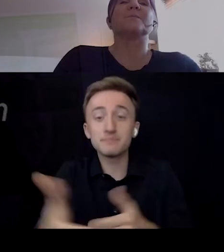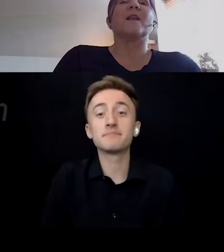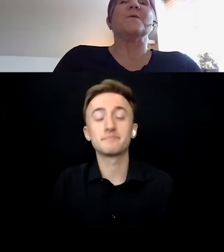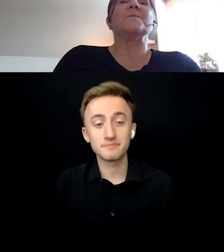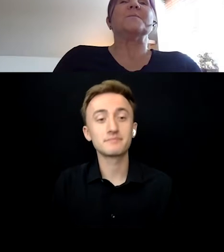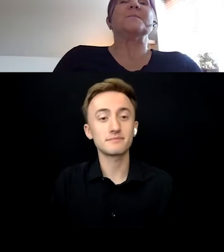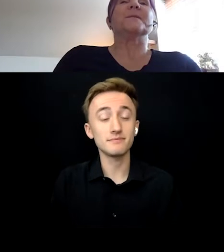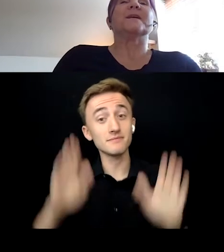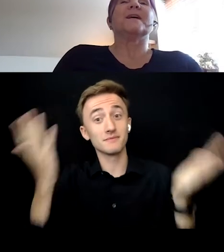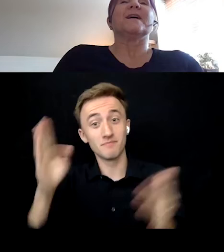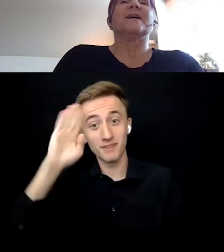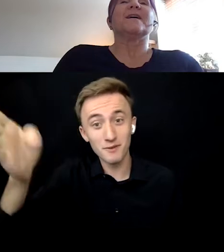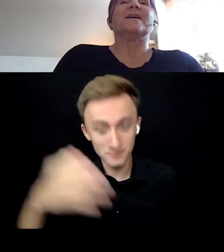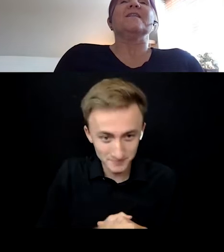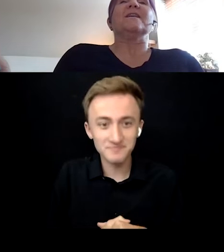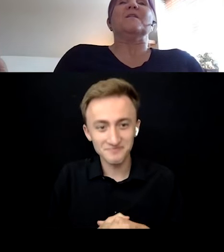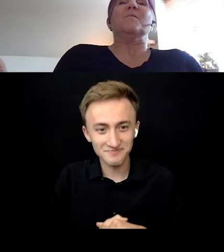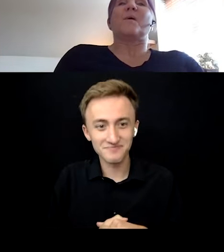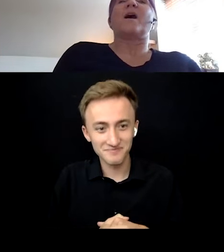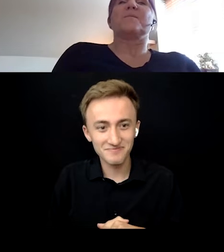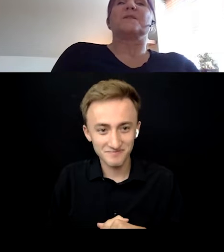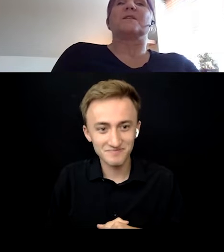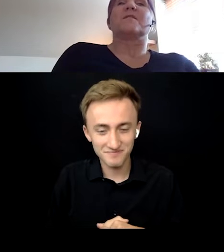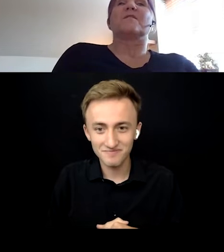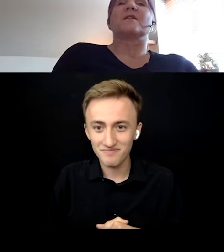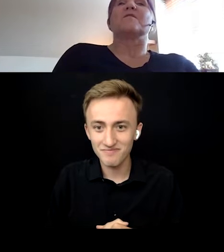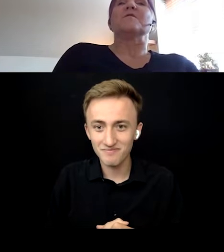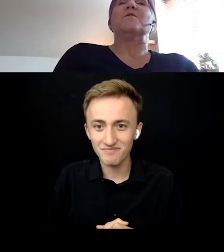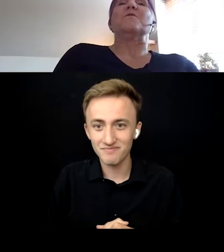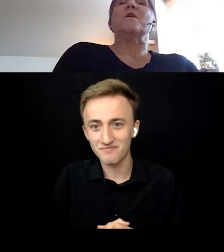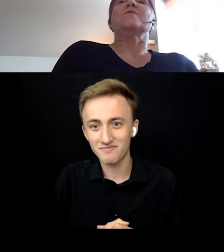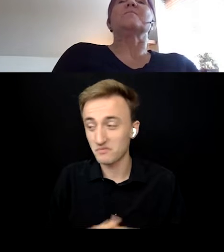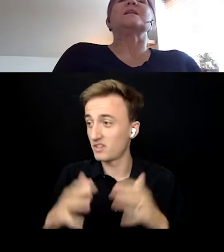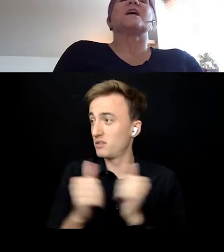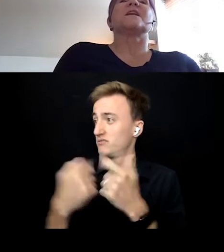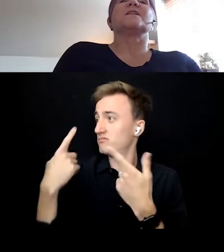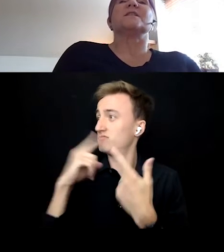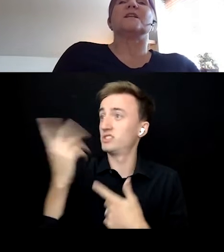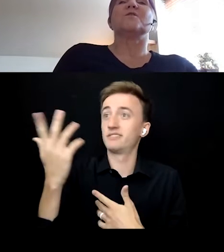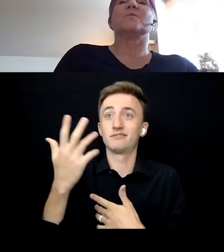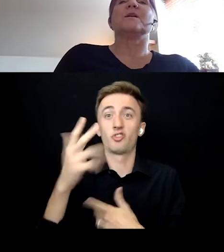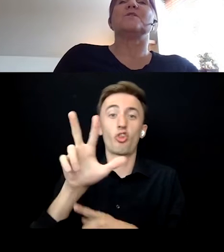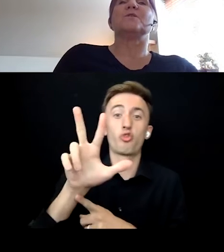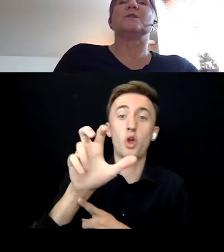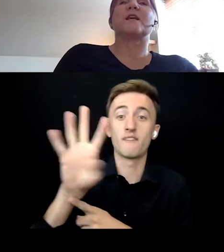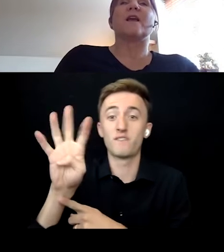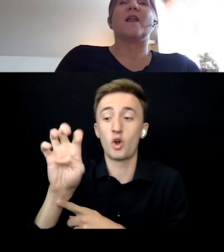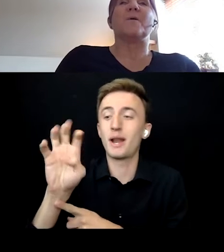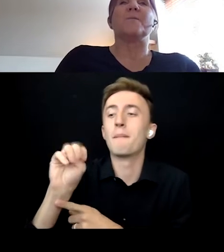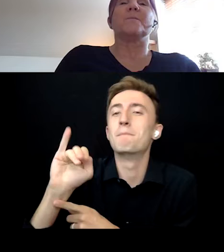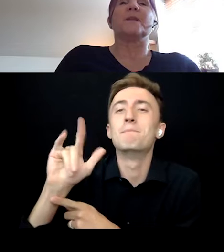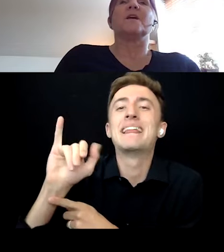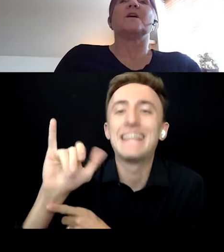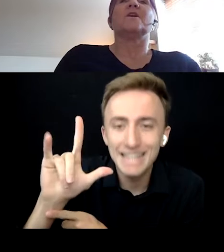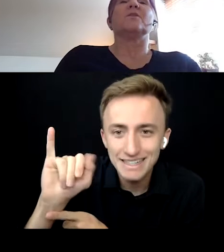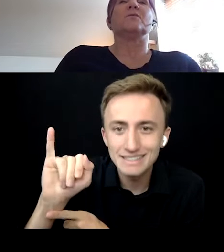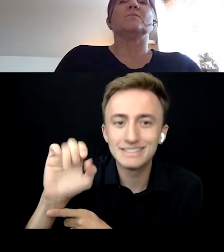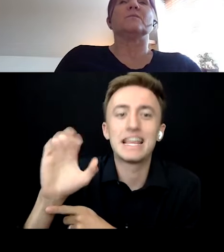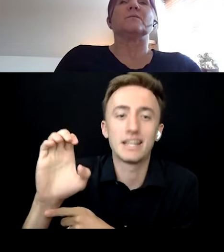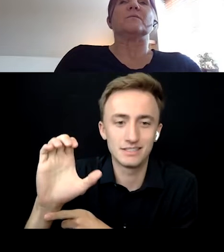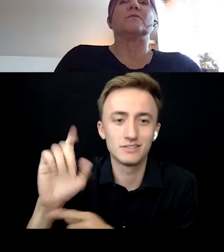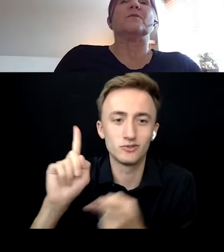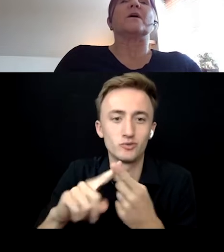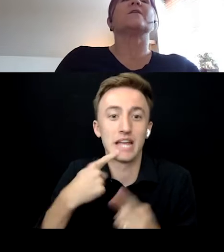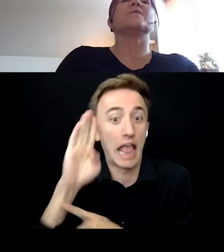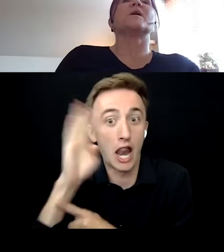Hello. In the perhaps 300 or 400 milliseconds it took me to say hello, you, if you are a hearing